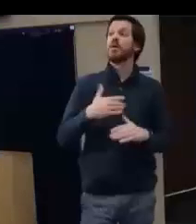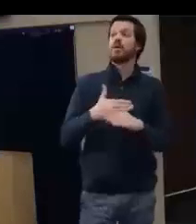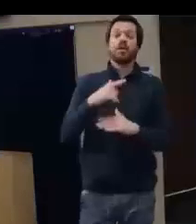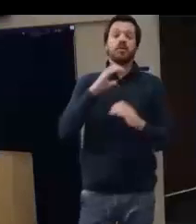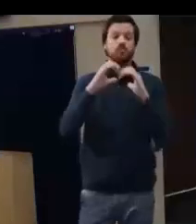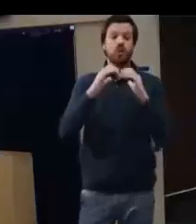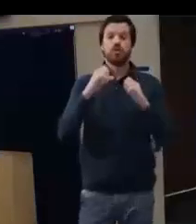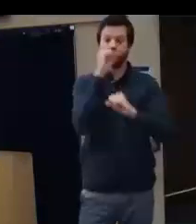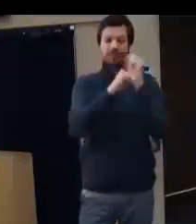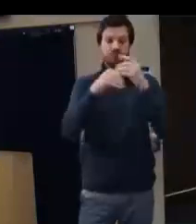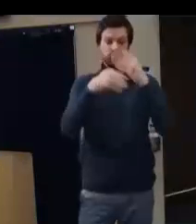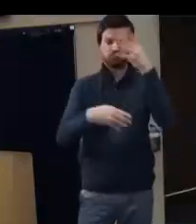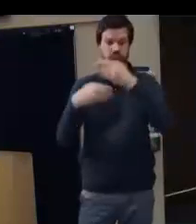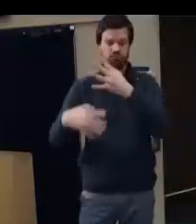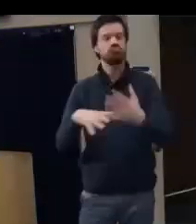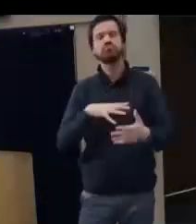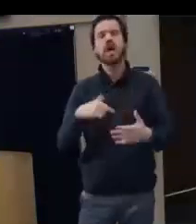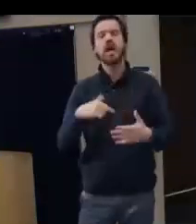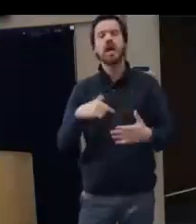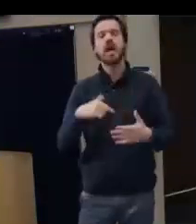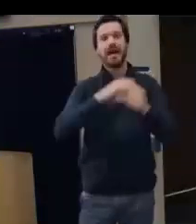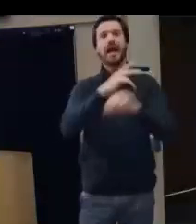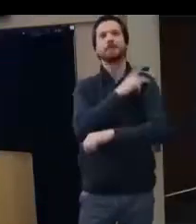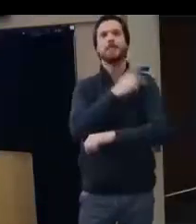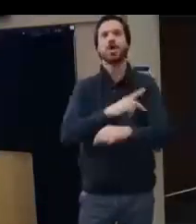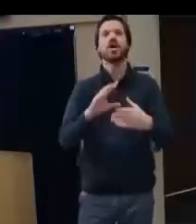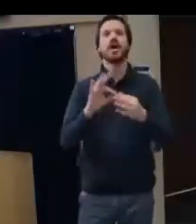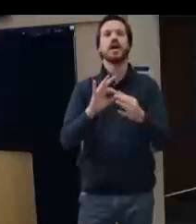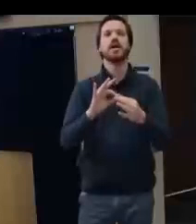strategies I imagine my patients saying to me this is what I would like you to let your